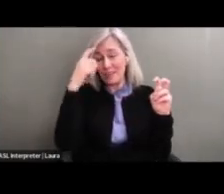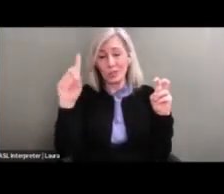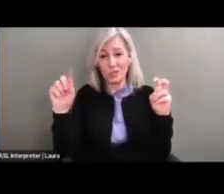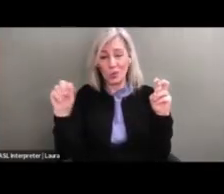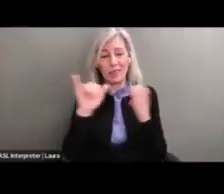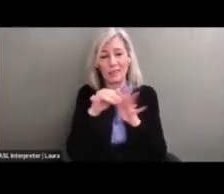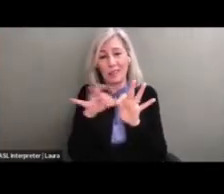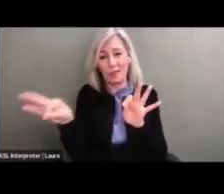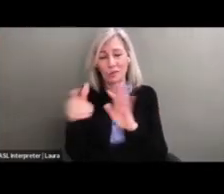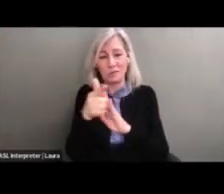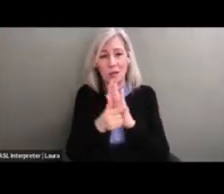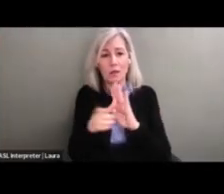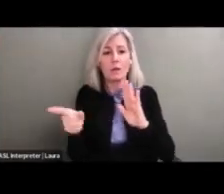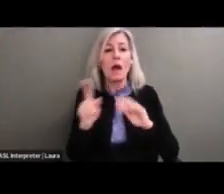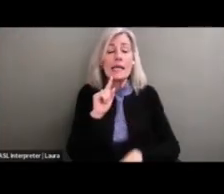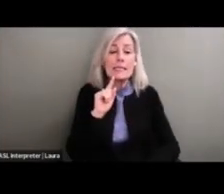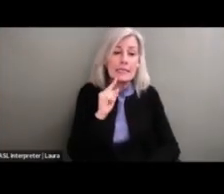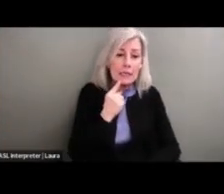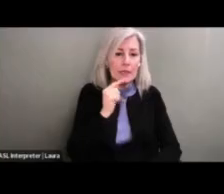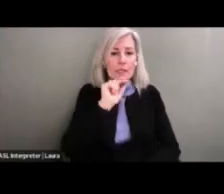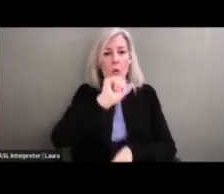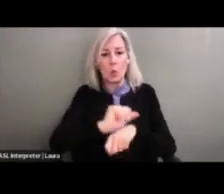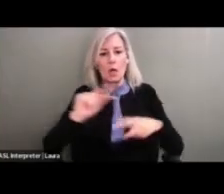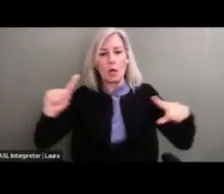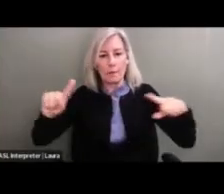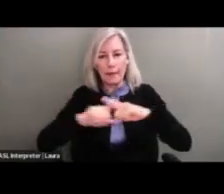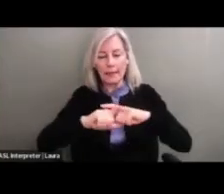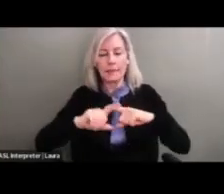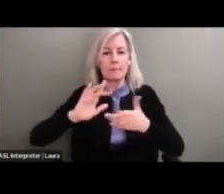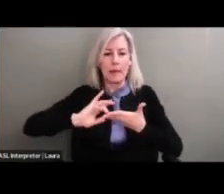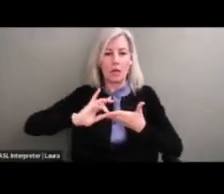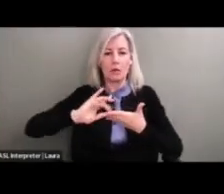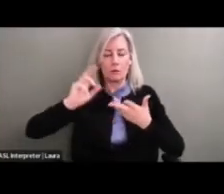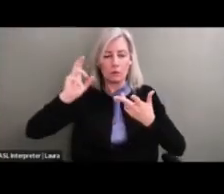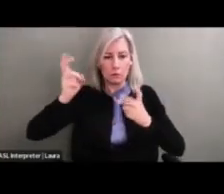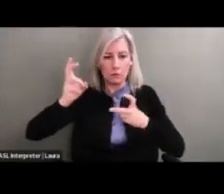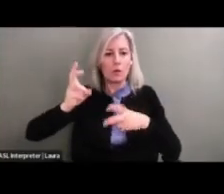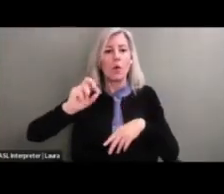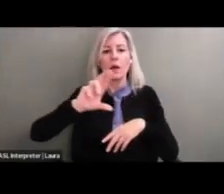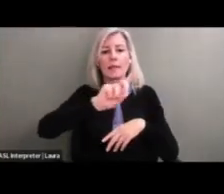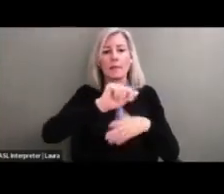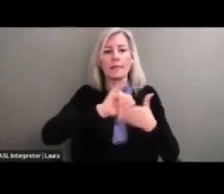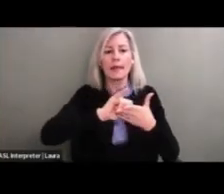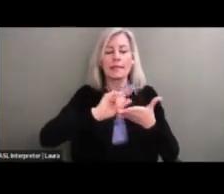for disability, you have a substance use disorder, you have a disabling mental disorder , that is the statute's language,